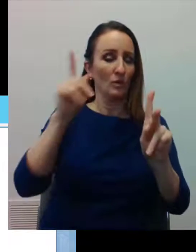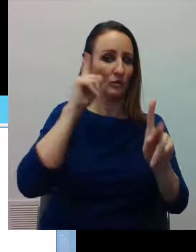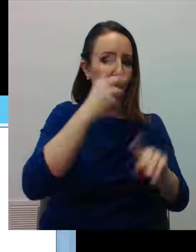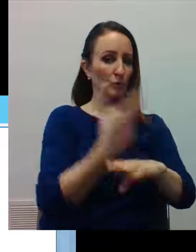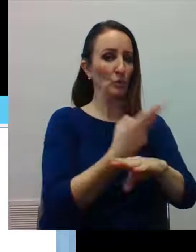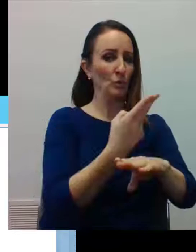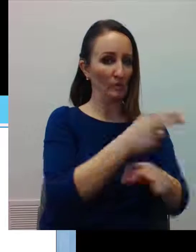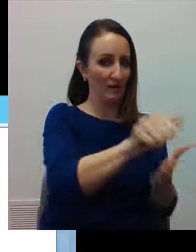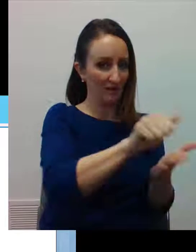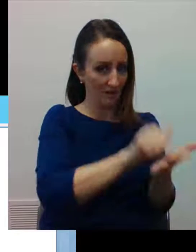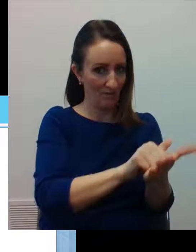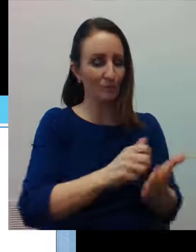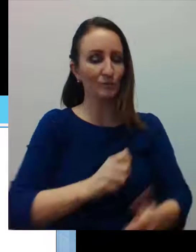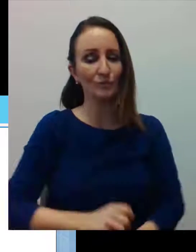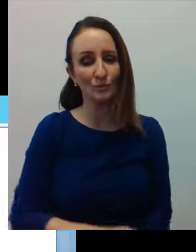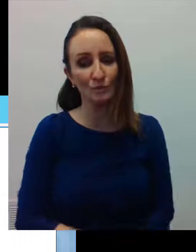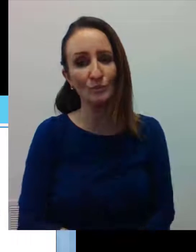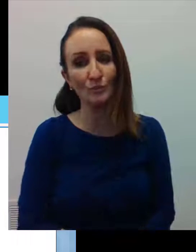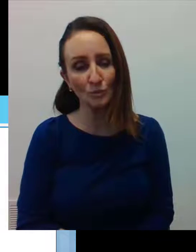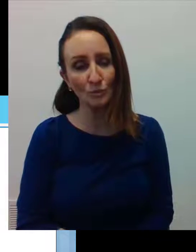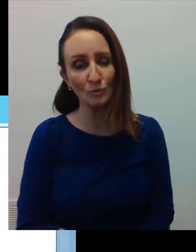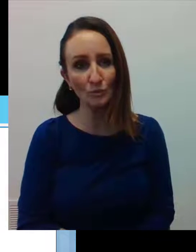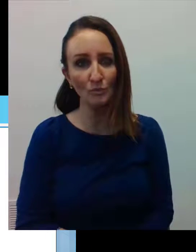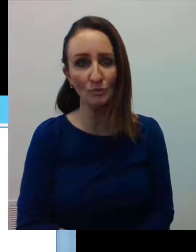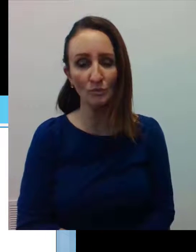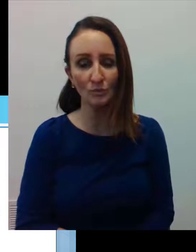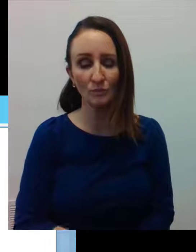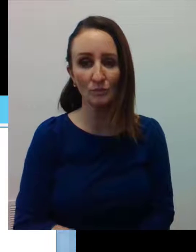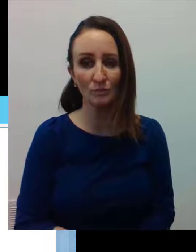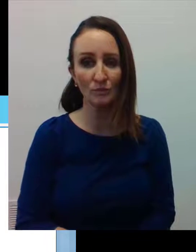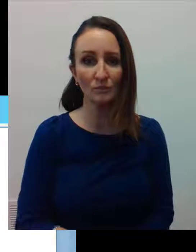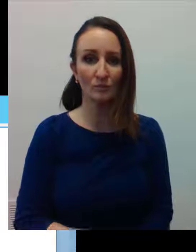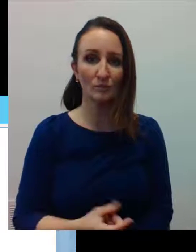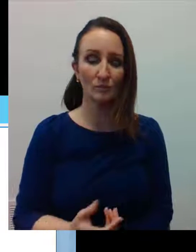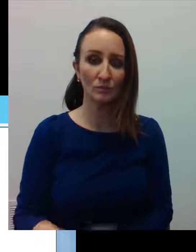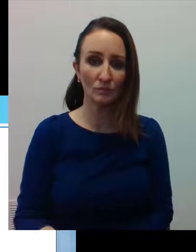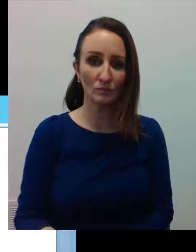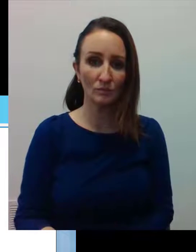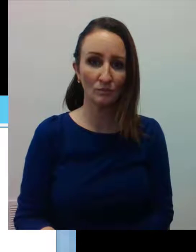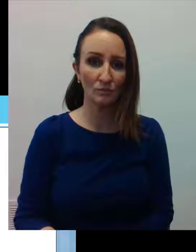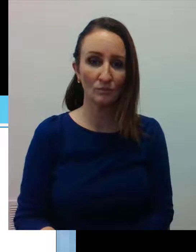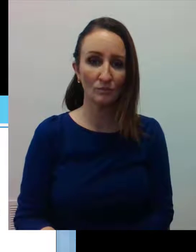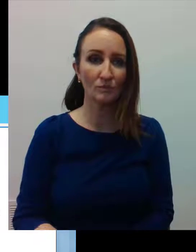We do suggest that if you plan on using your ABLE account to make lots of purchases that you consider getting one with a debit